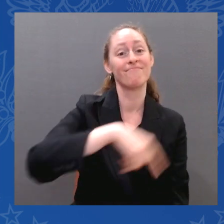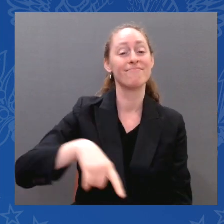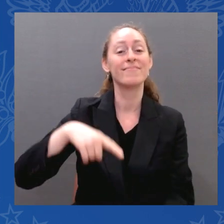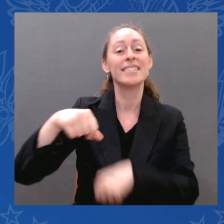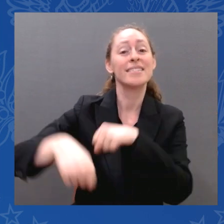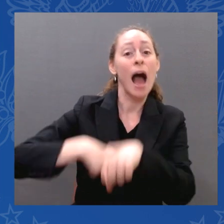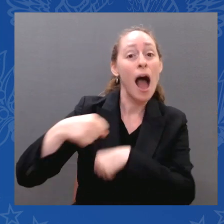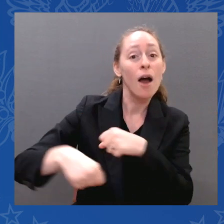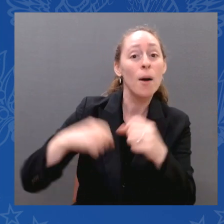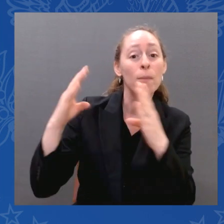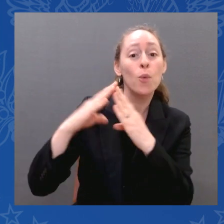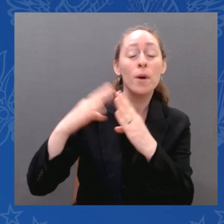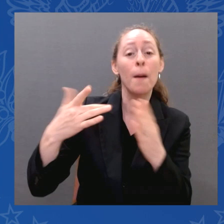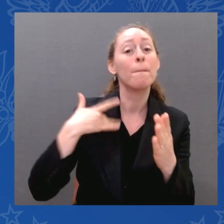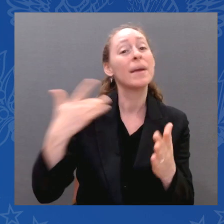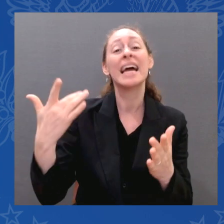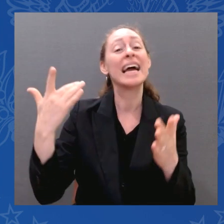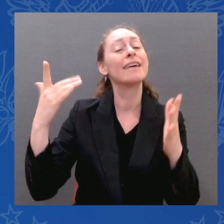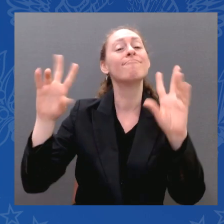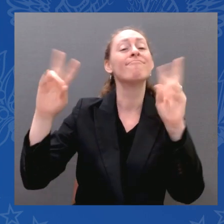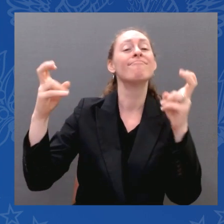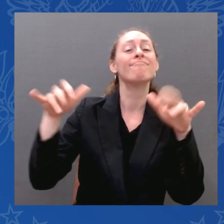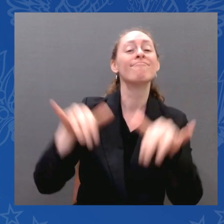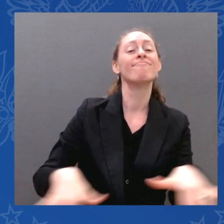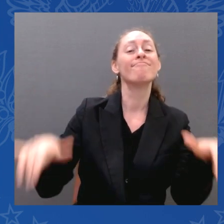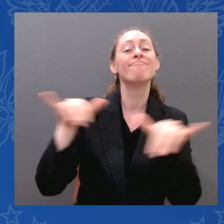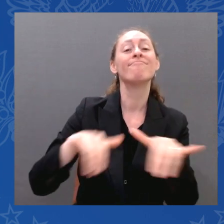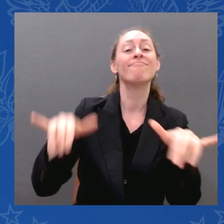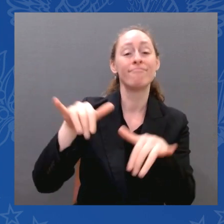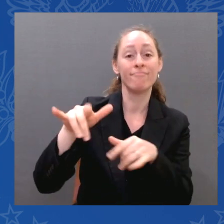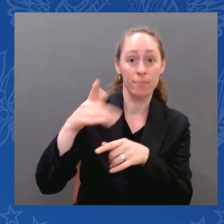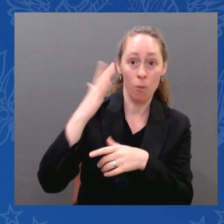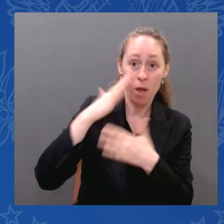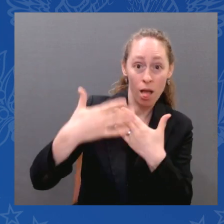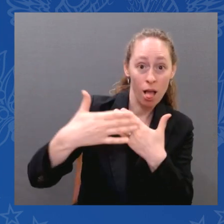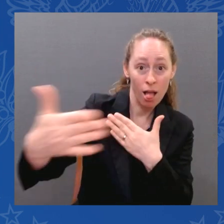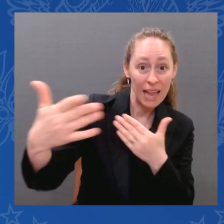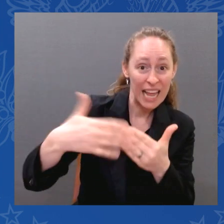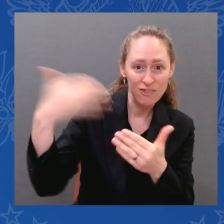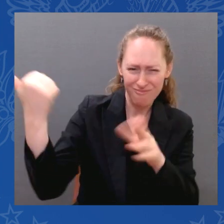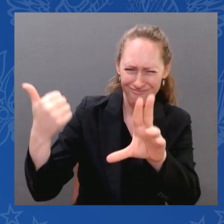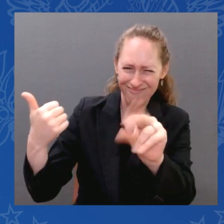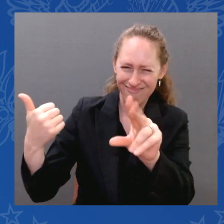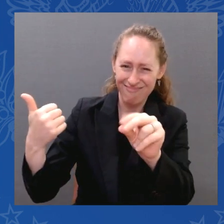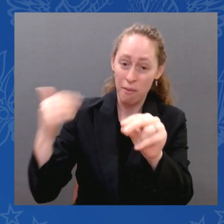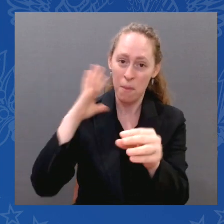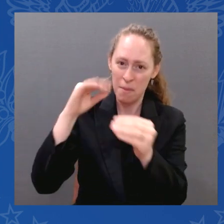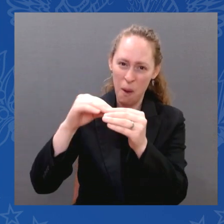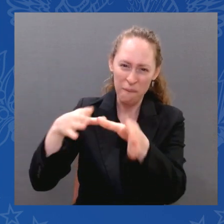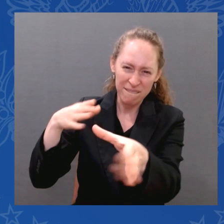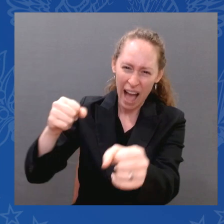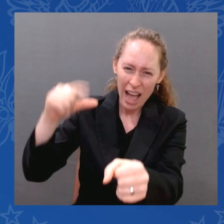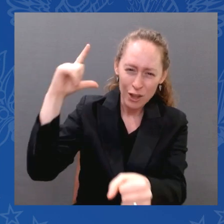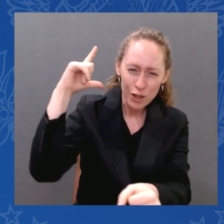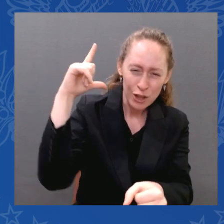I think there is a truth about recovery in that saying as well, healing is not a straight line.